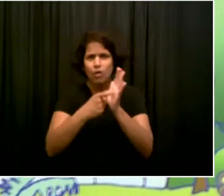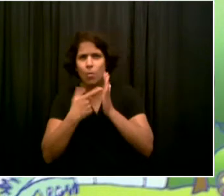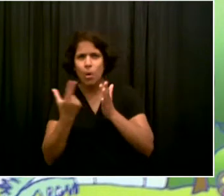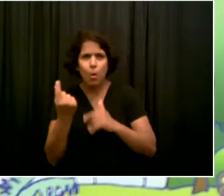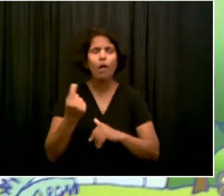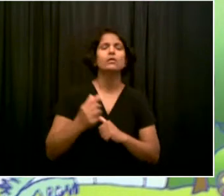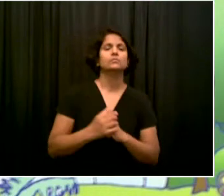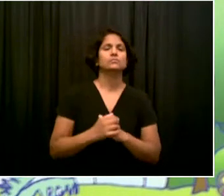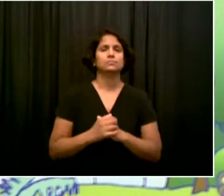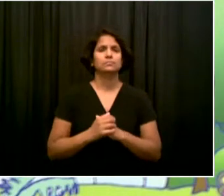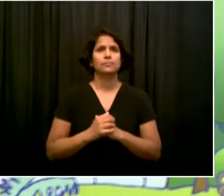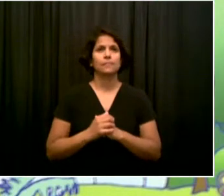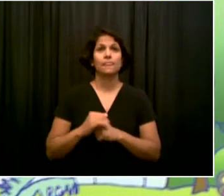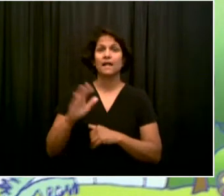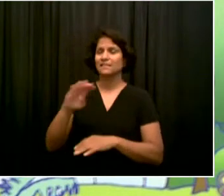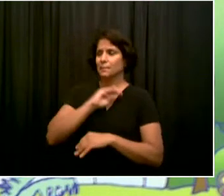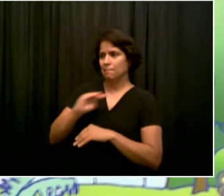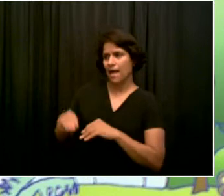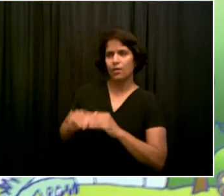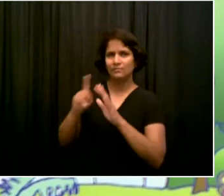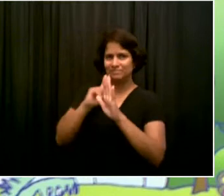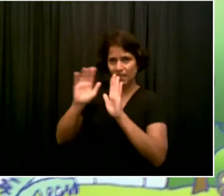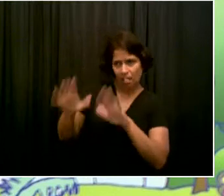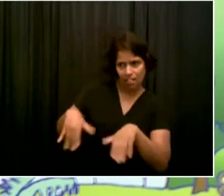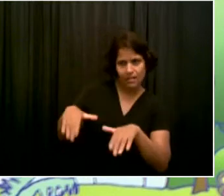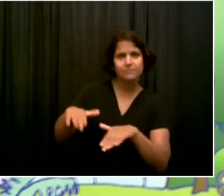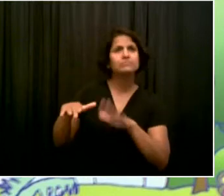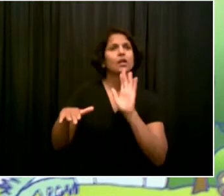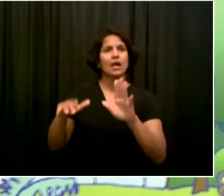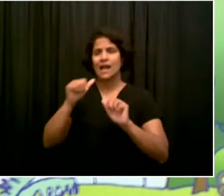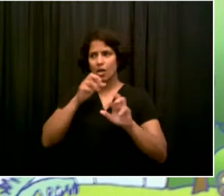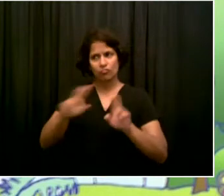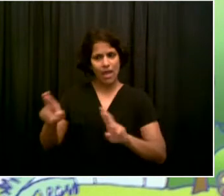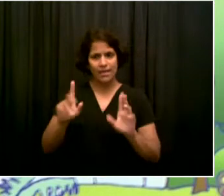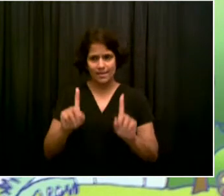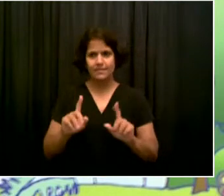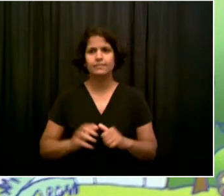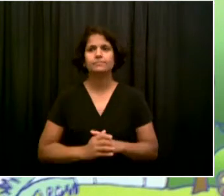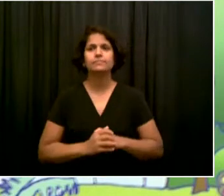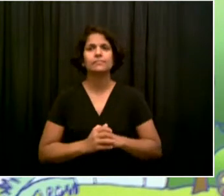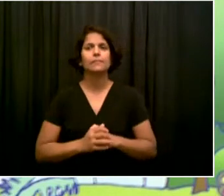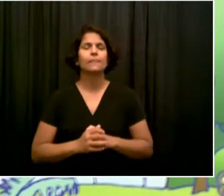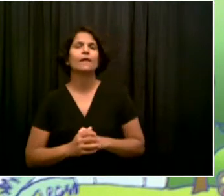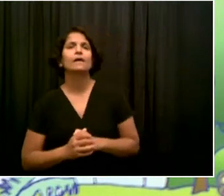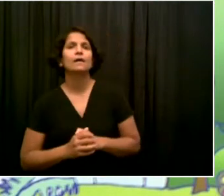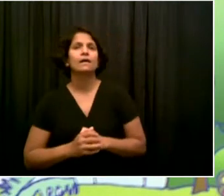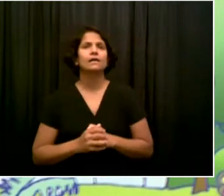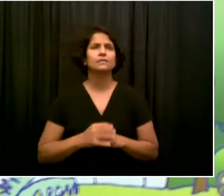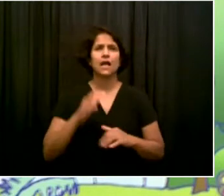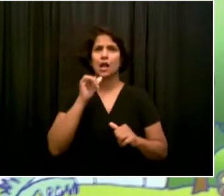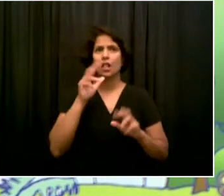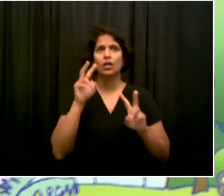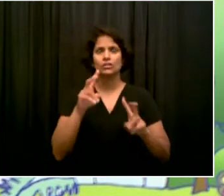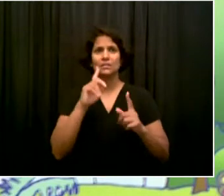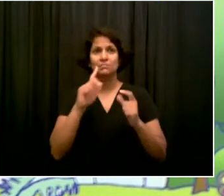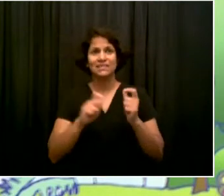COMMISSIONER ARE LOOKING AT? > E>LIZABETH, WE